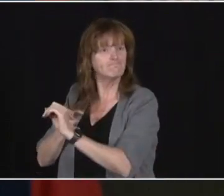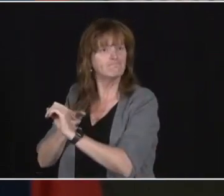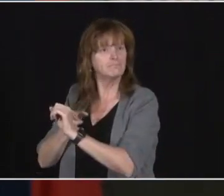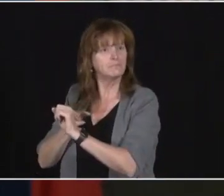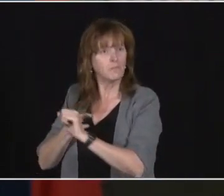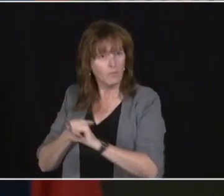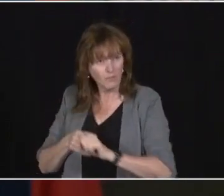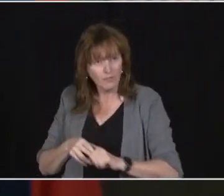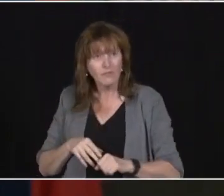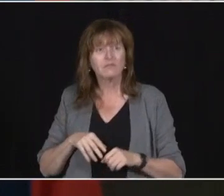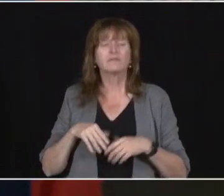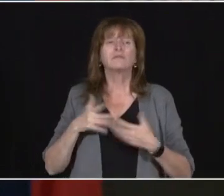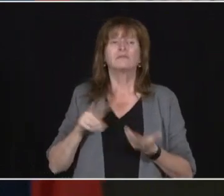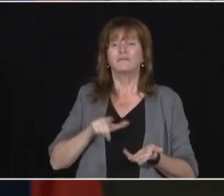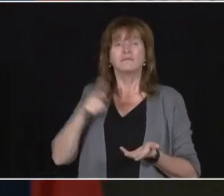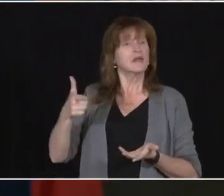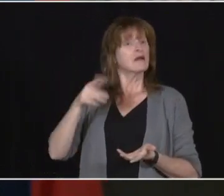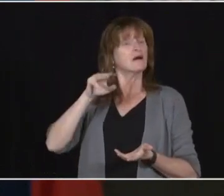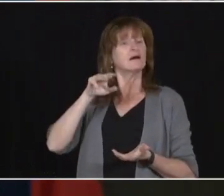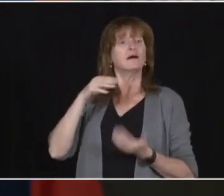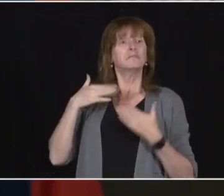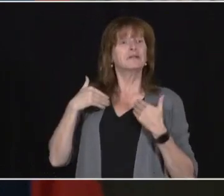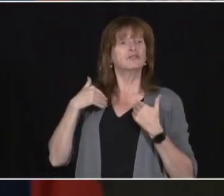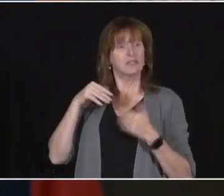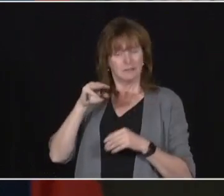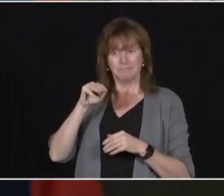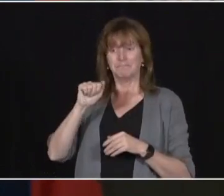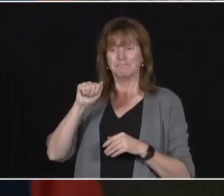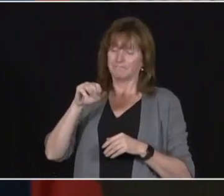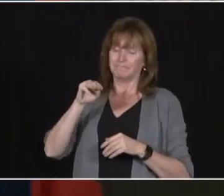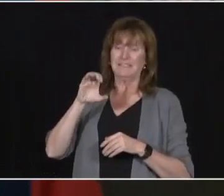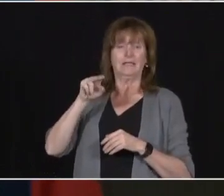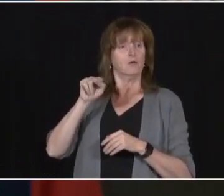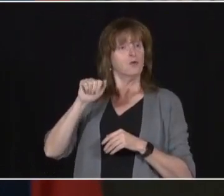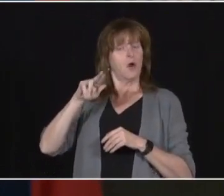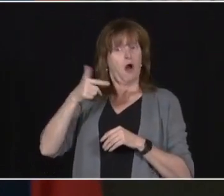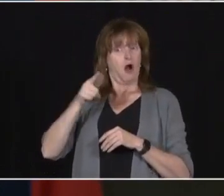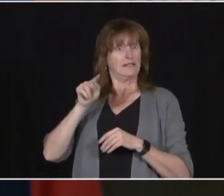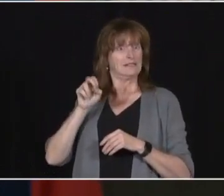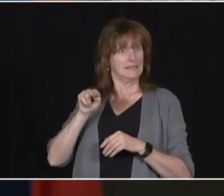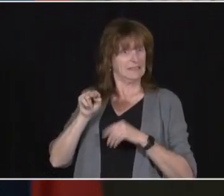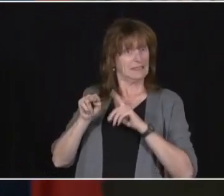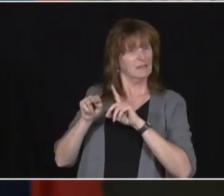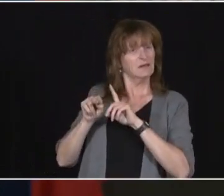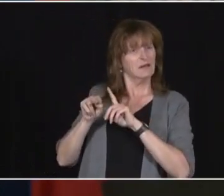minister McNaughton, I want to send out a big thank you to our construction sector. I was shown a letter